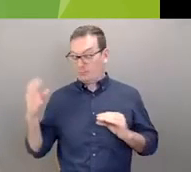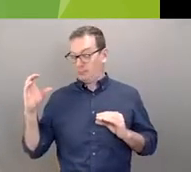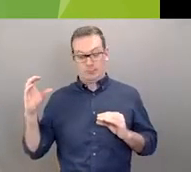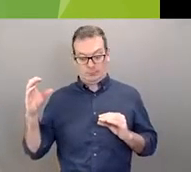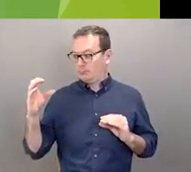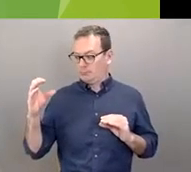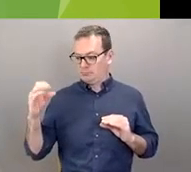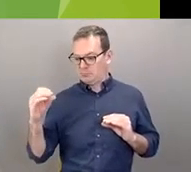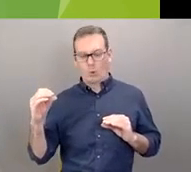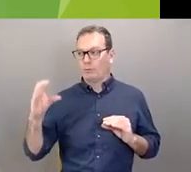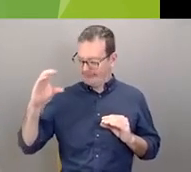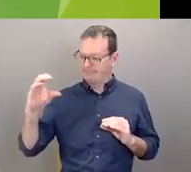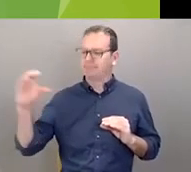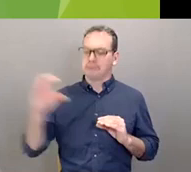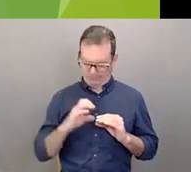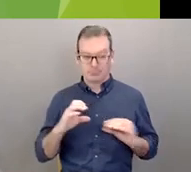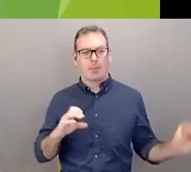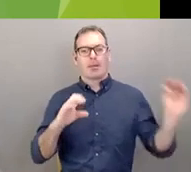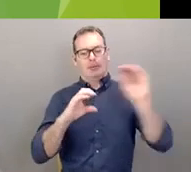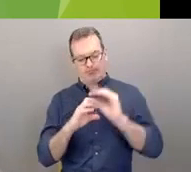allow family and friends to help out with our restrictions